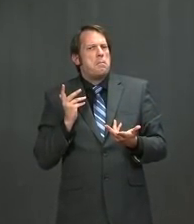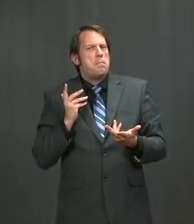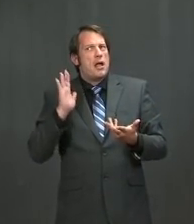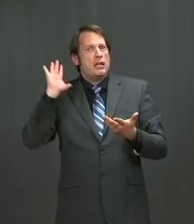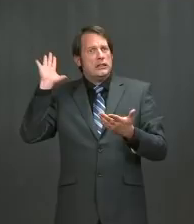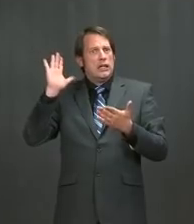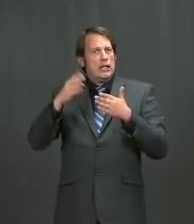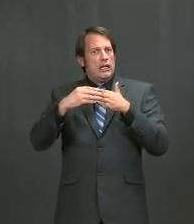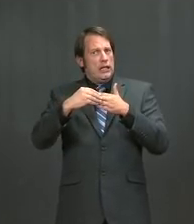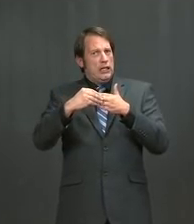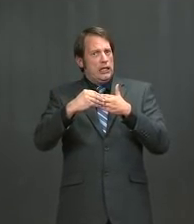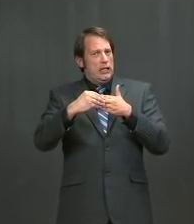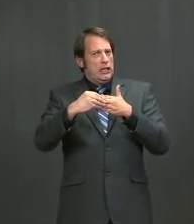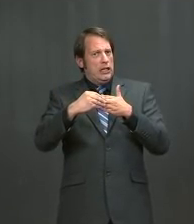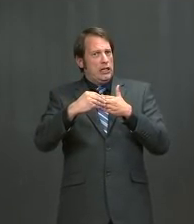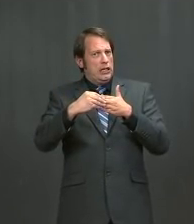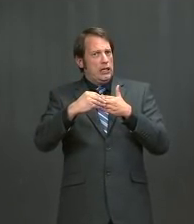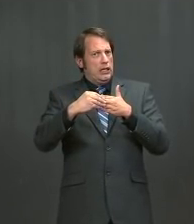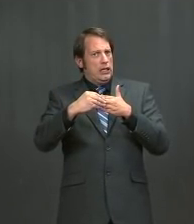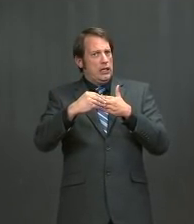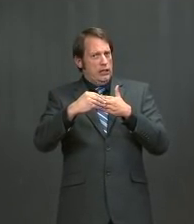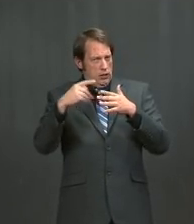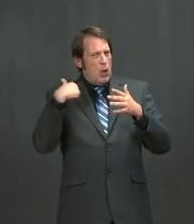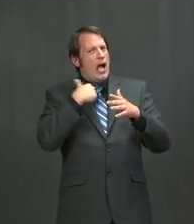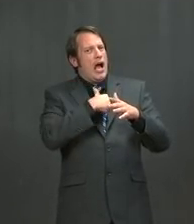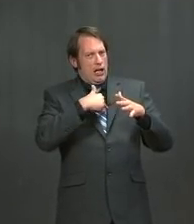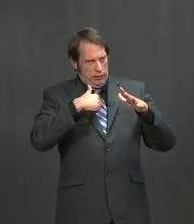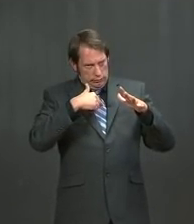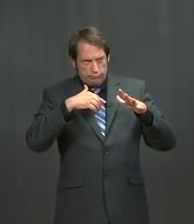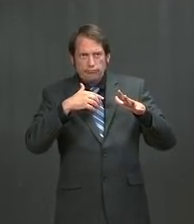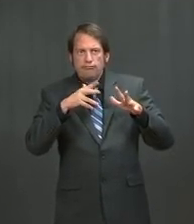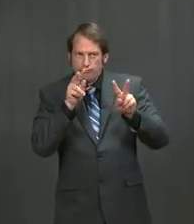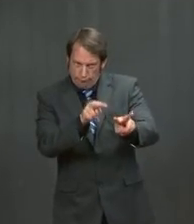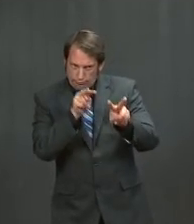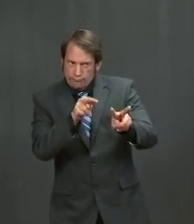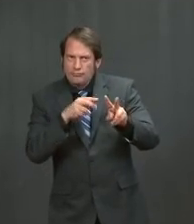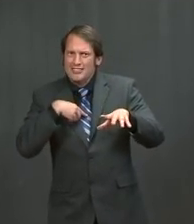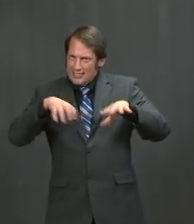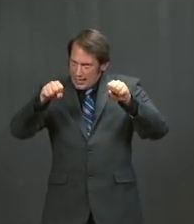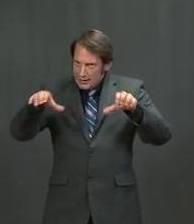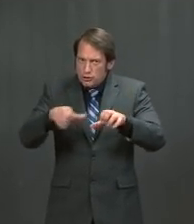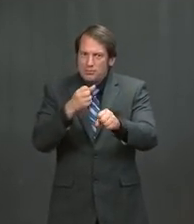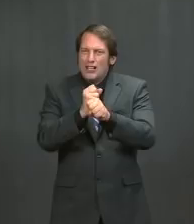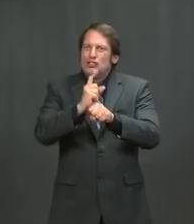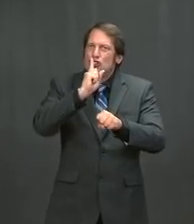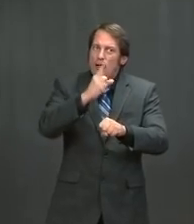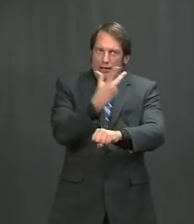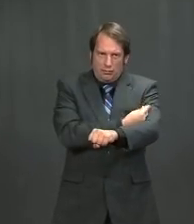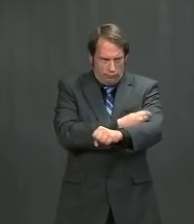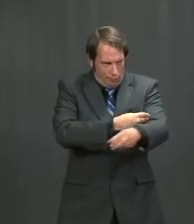to ensure that the vaccine is equitably distributed. Go ahead. The Press: Just to follow up on the baseball